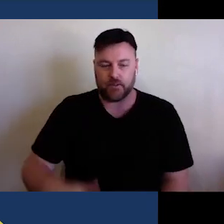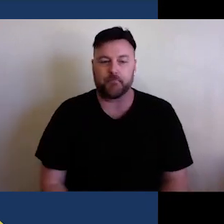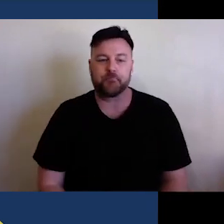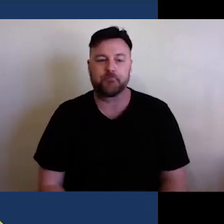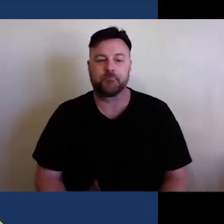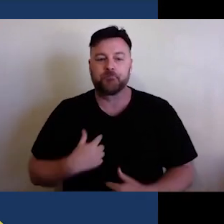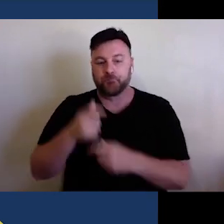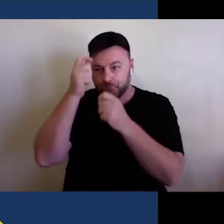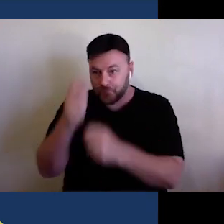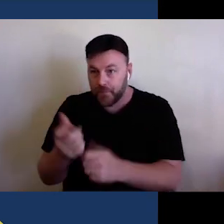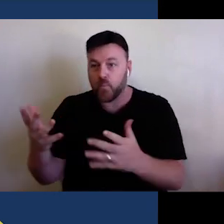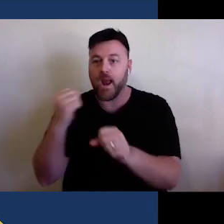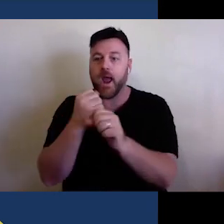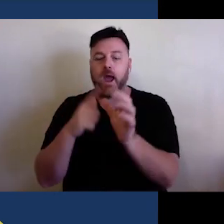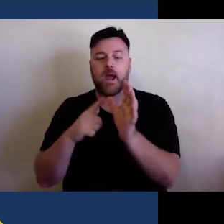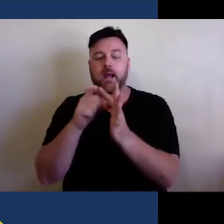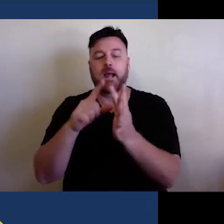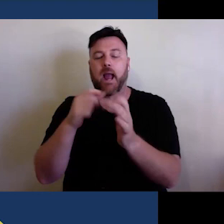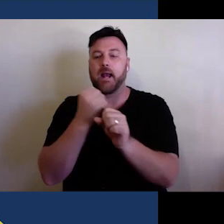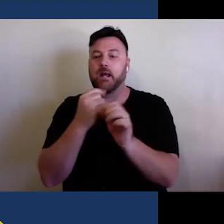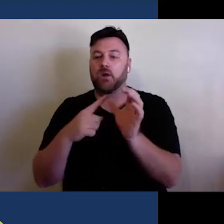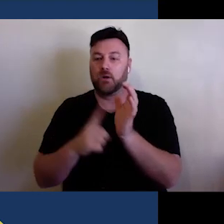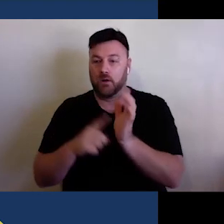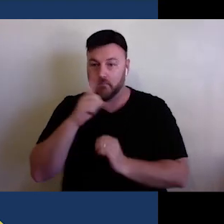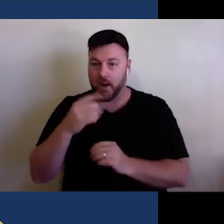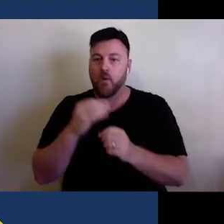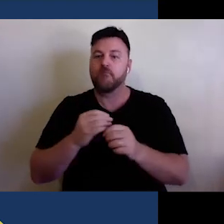elders both past, present and emerging and from where I'm lucky